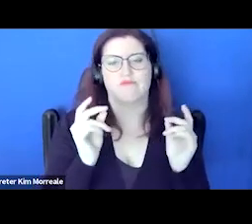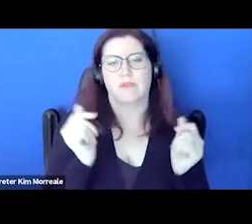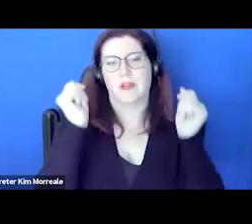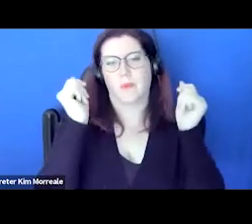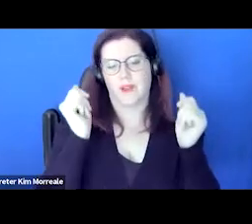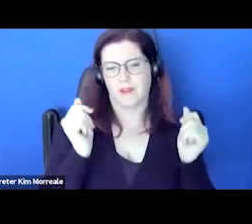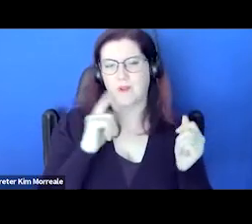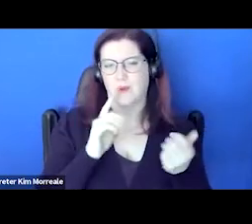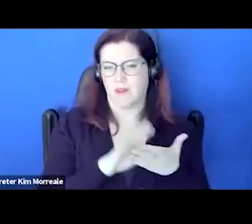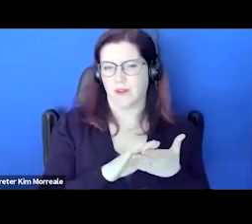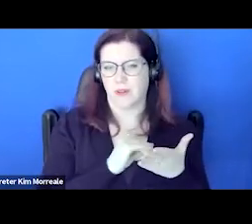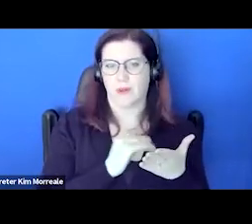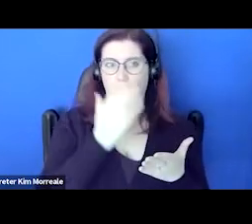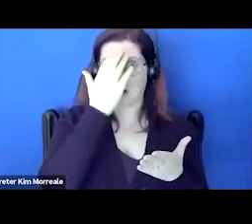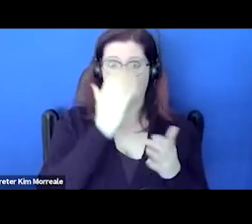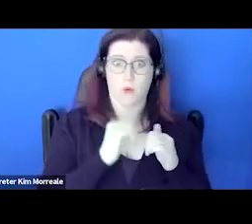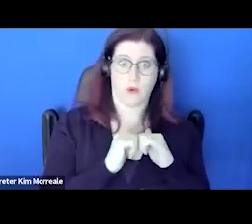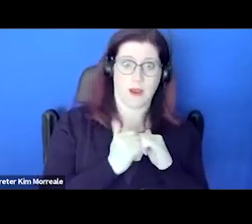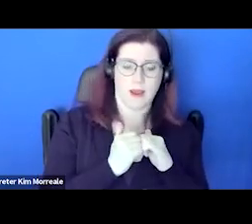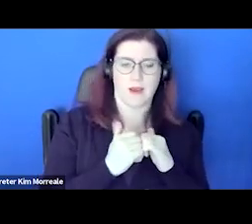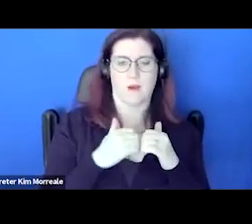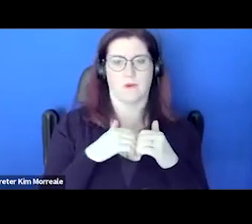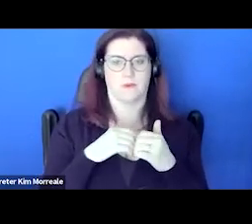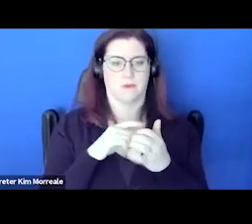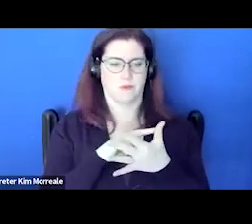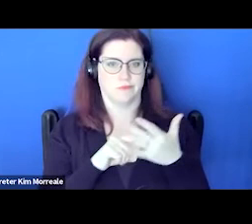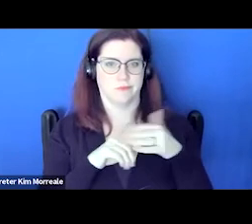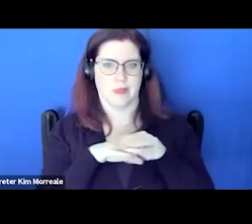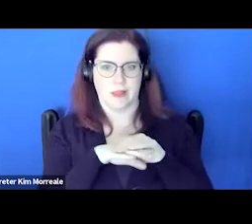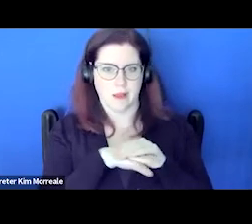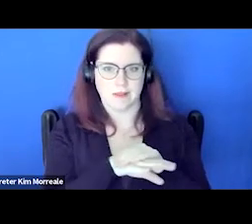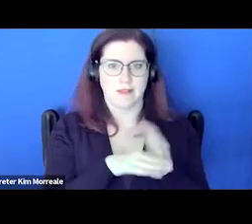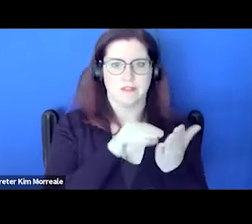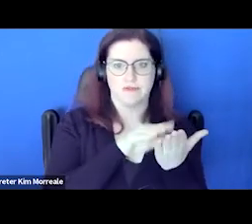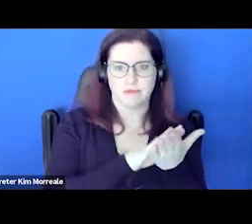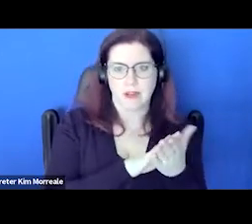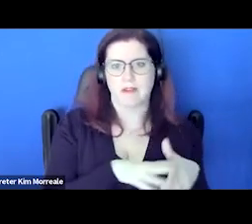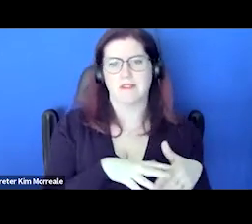you have to know how to access records, and you have to develop a network.